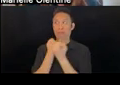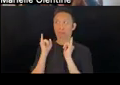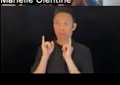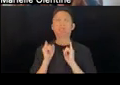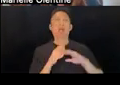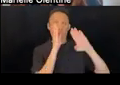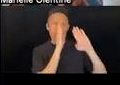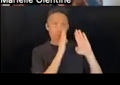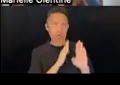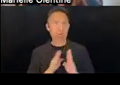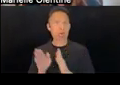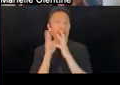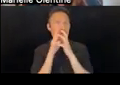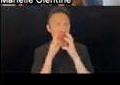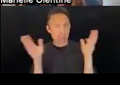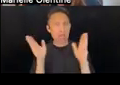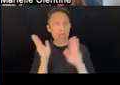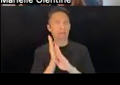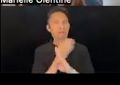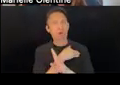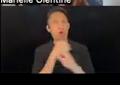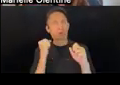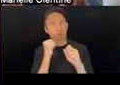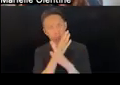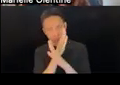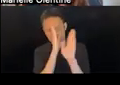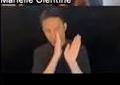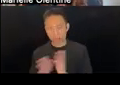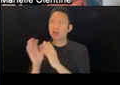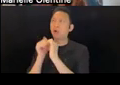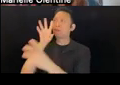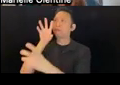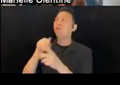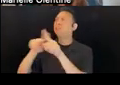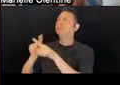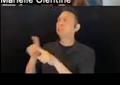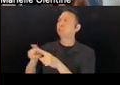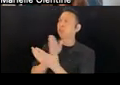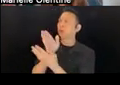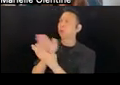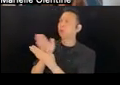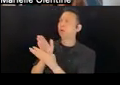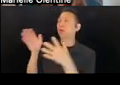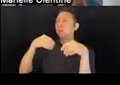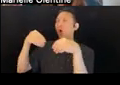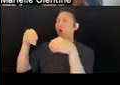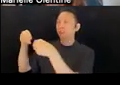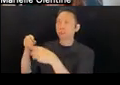I would add that if you already have these relationships, then a sales agent can be a helpful partner. You don't have to develop them.